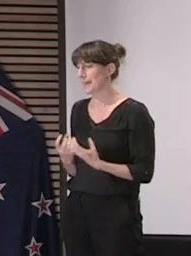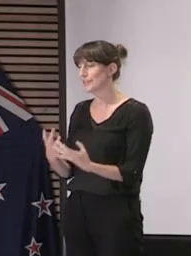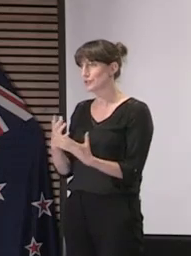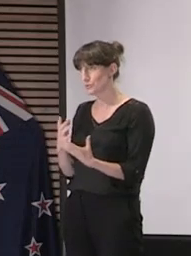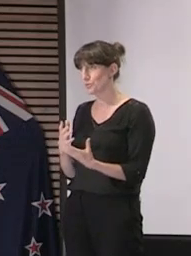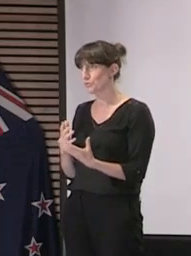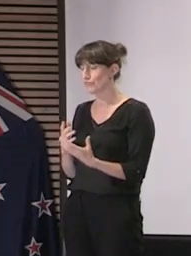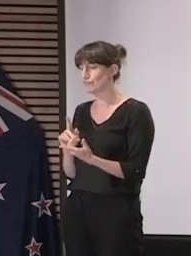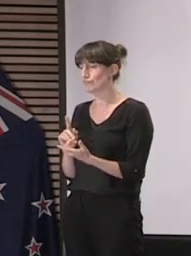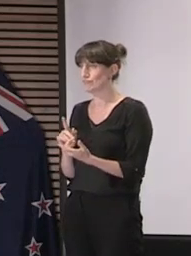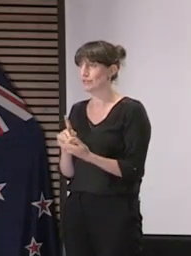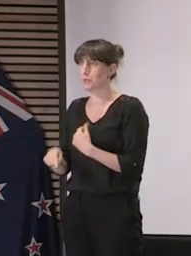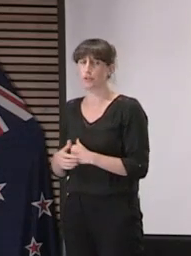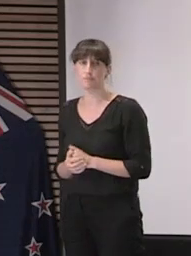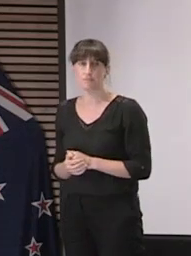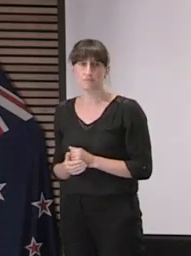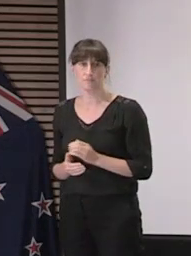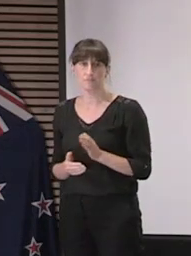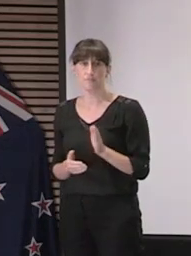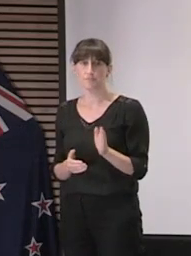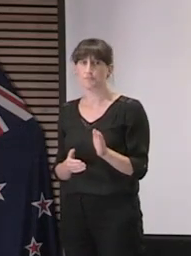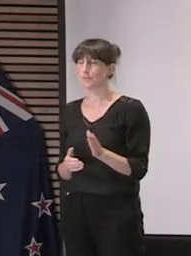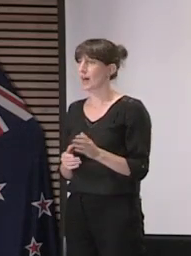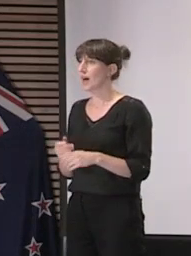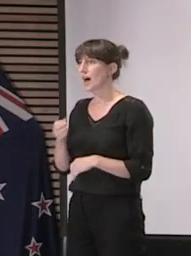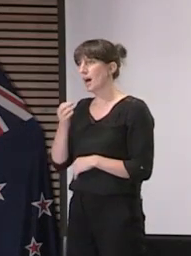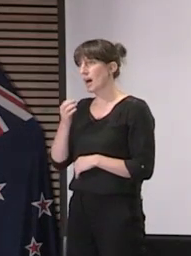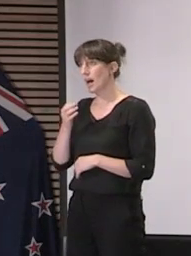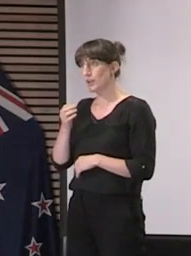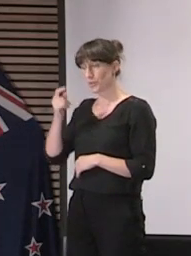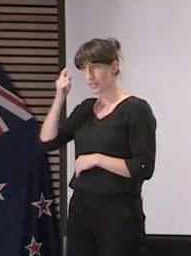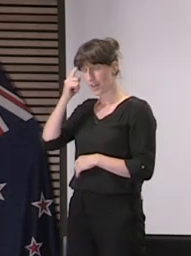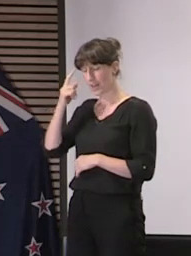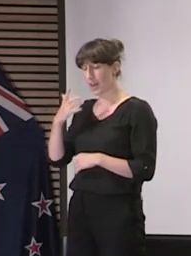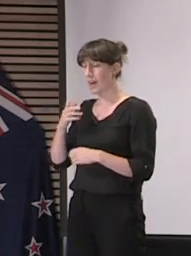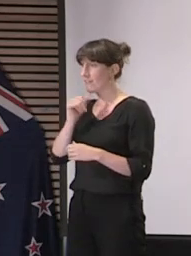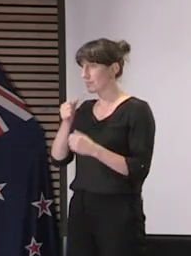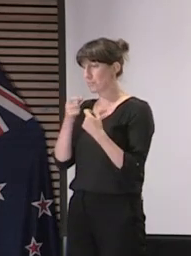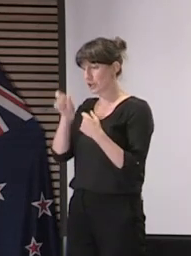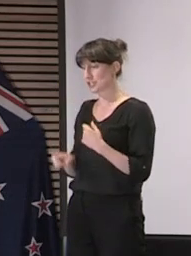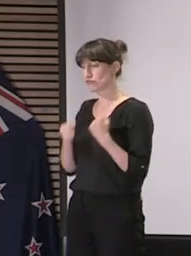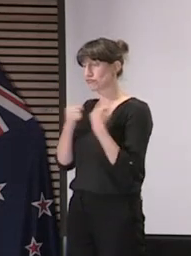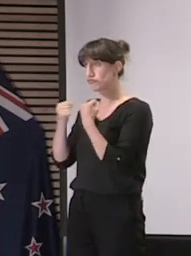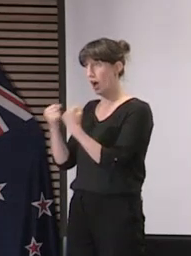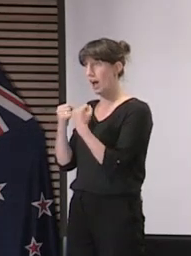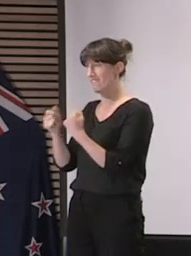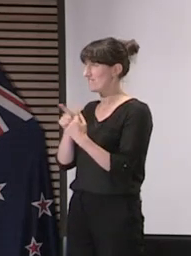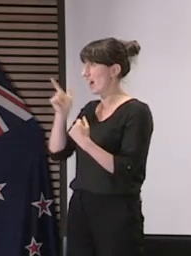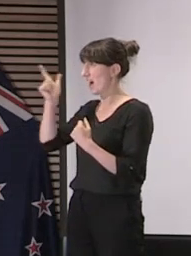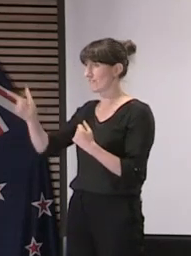crises, so it's been good. It is against the rules to drive from one part